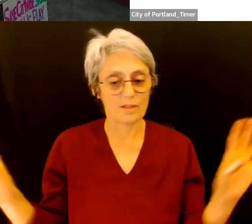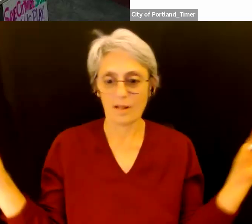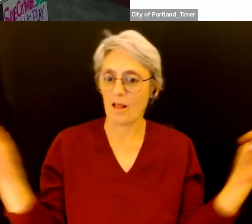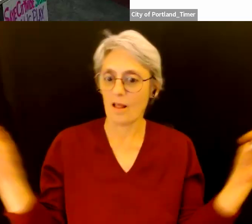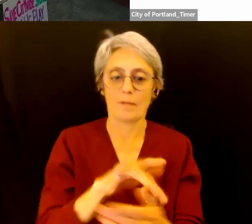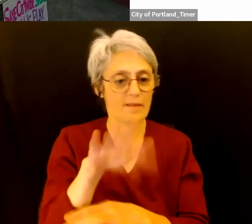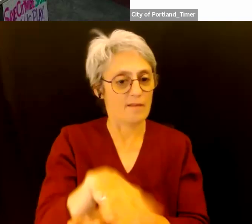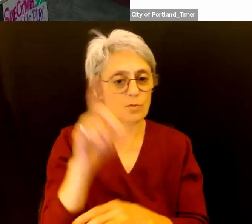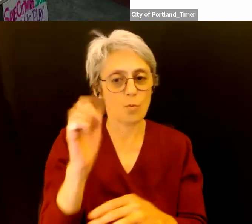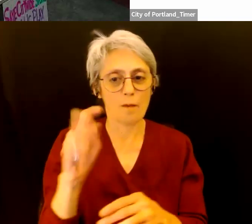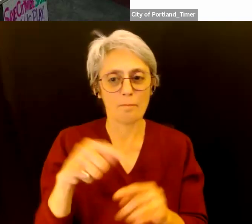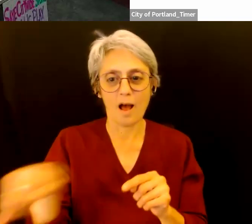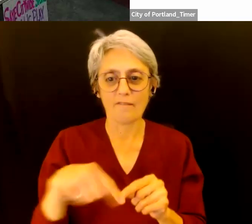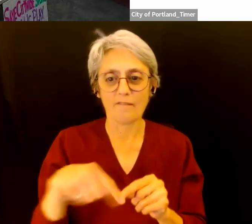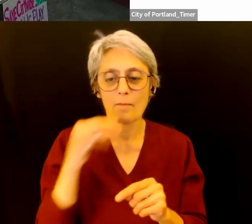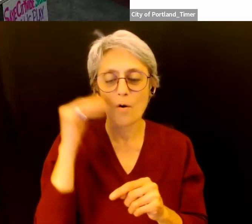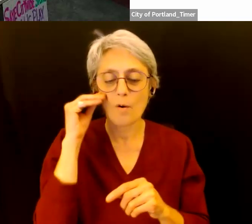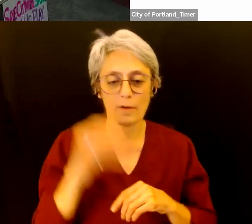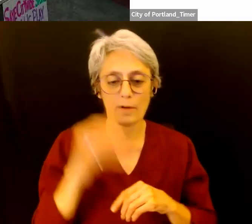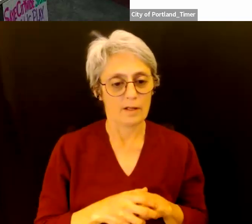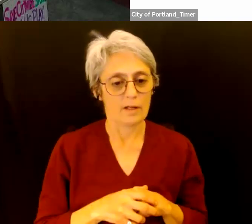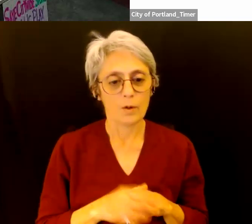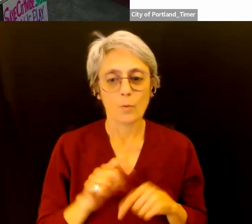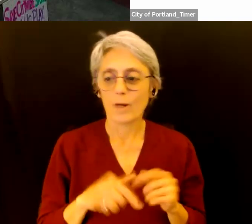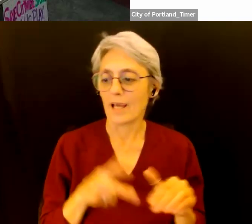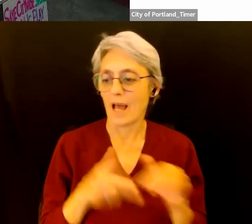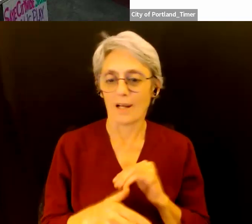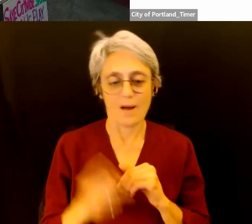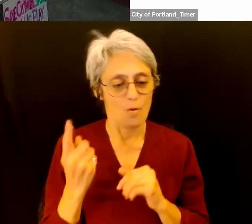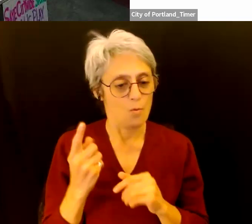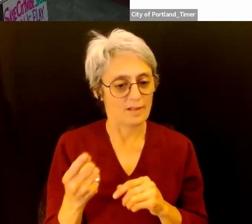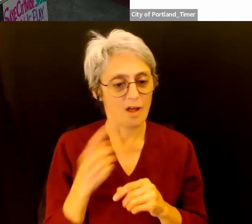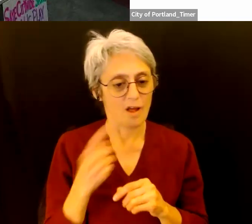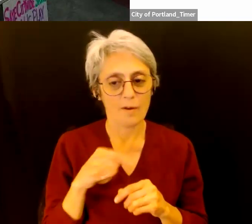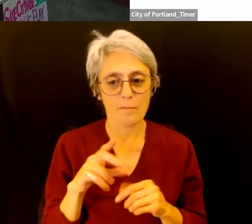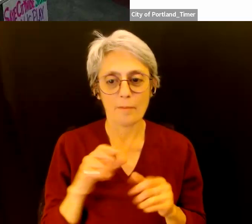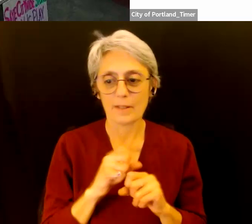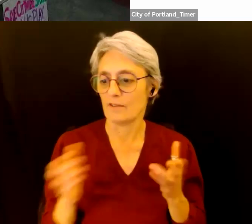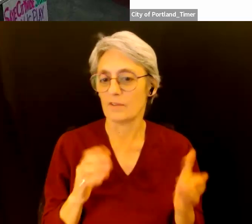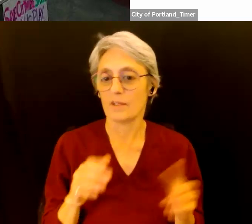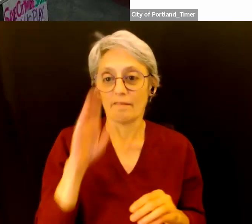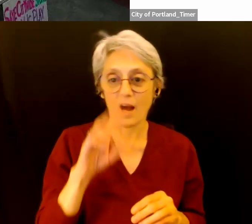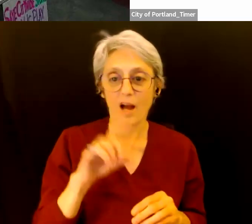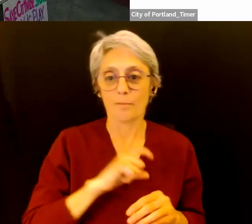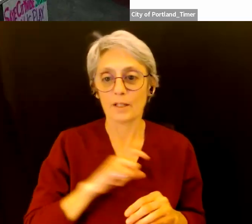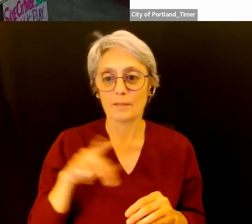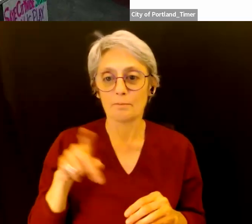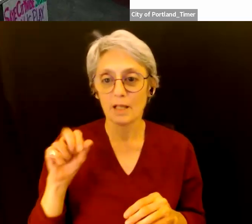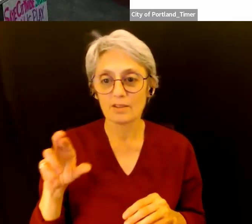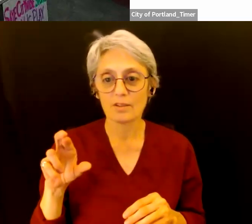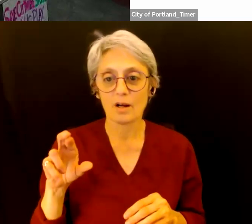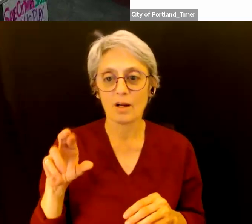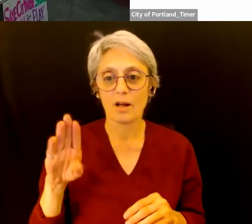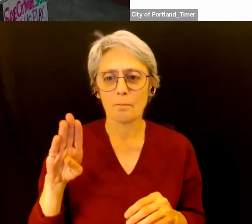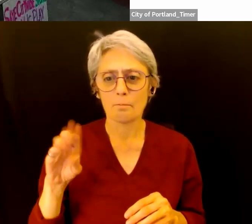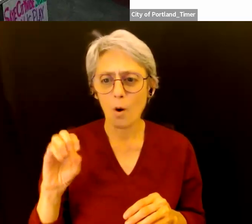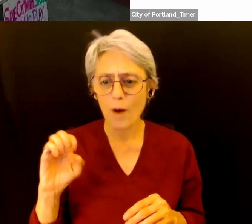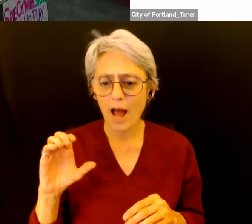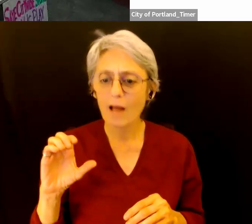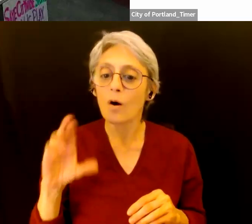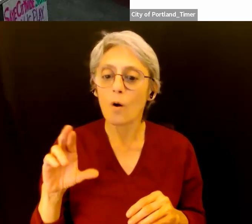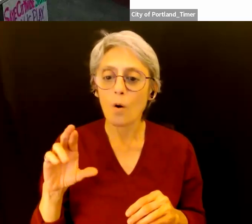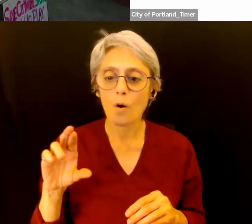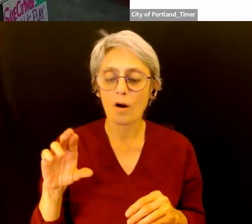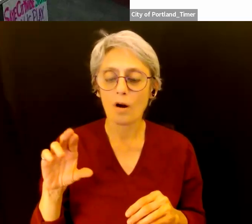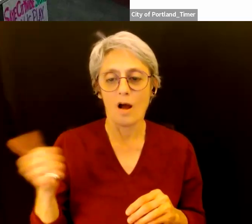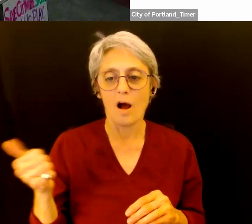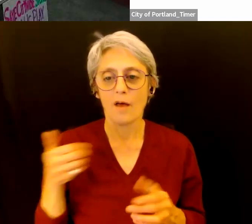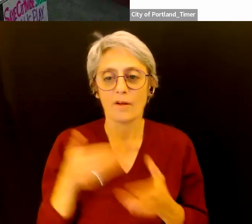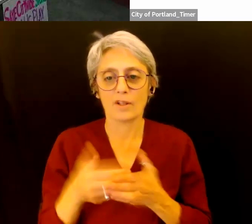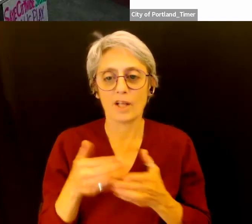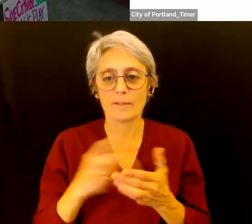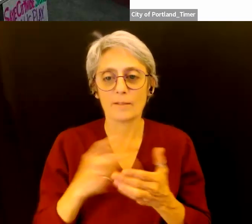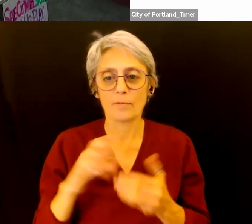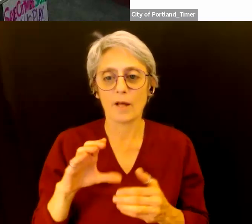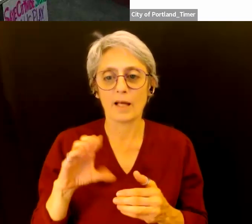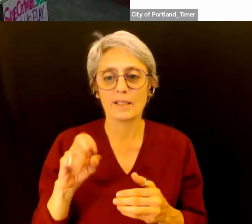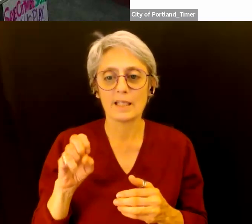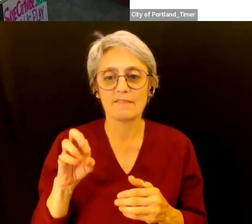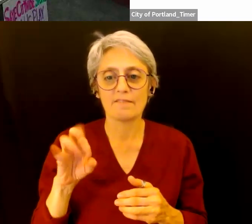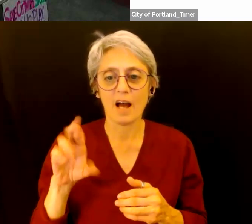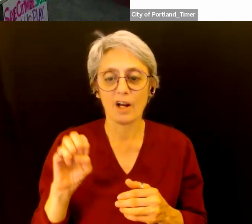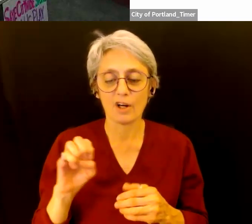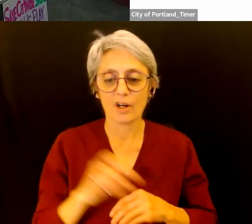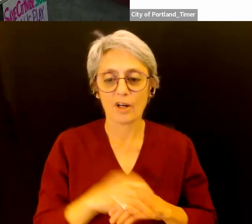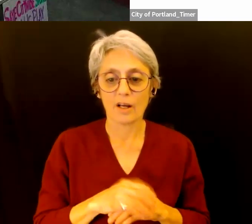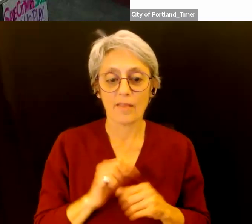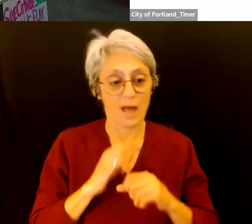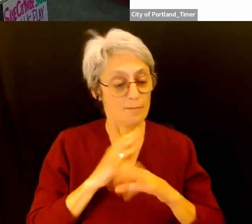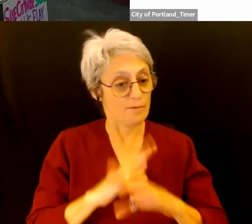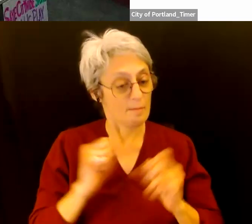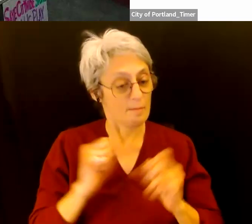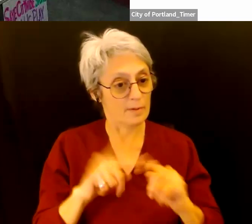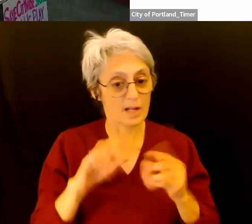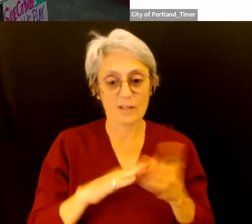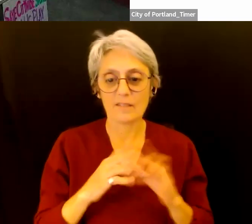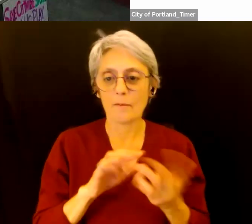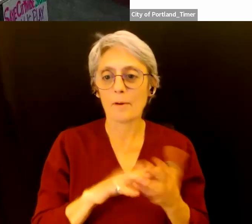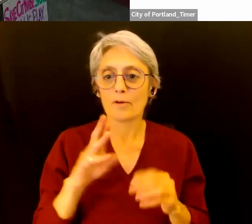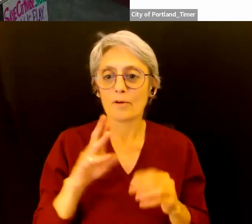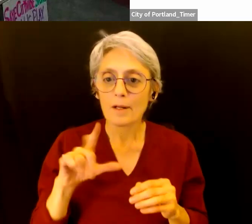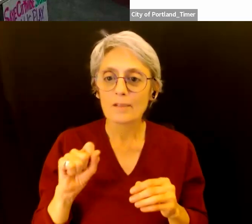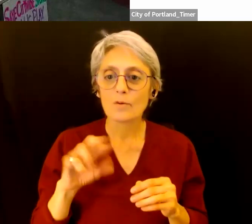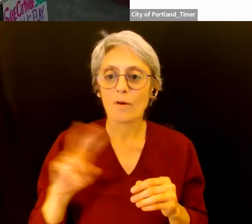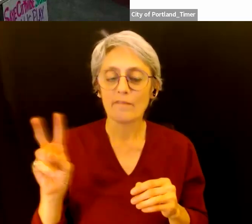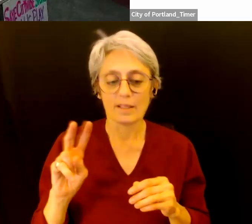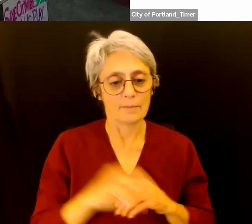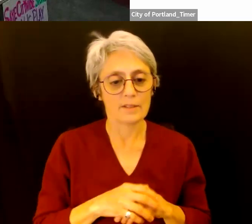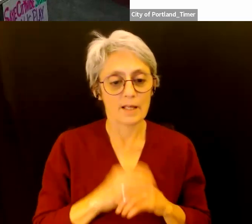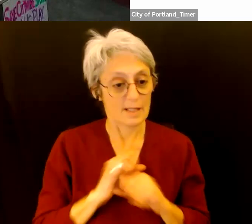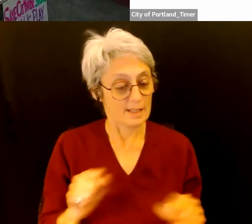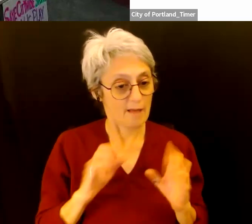We cannot cut even one dollar from our public safety services, not from fire, police, PSR, BOAC, or adjacent programs like Ceasefire, which have prevented many in our city from becoming criminals or victims Moreover, safe and orderly public spaces are a matter of equity.